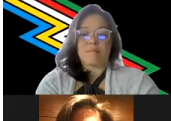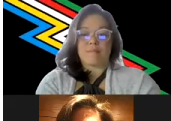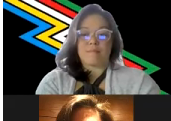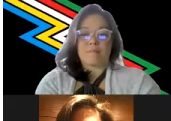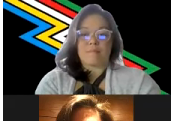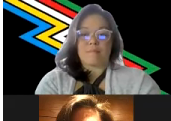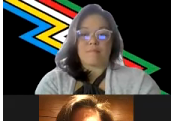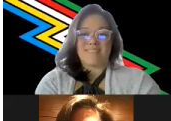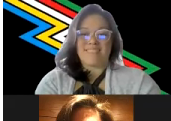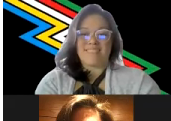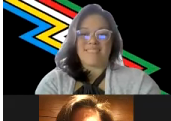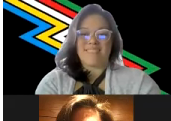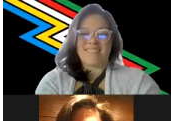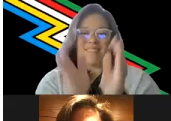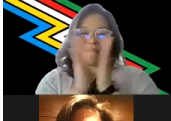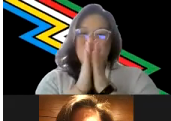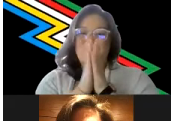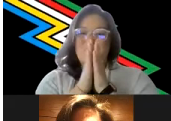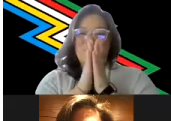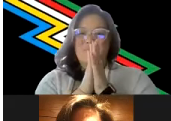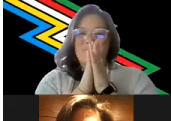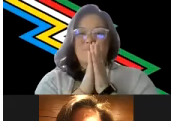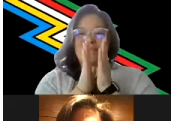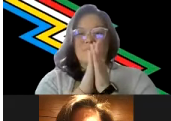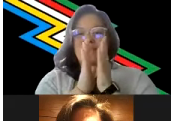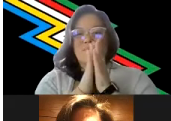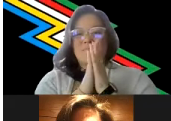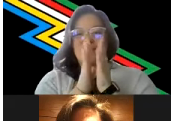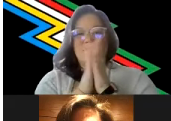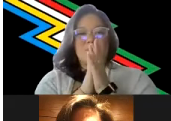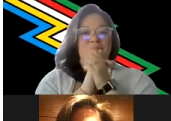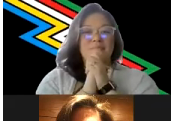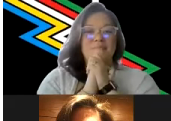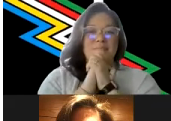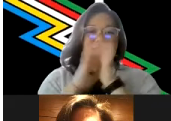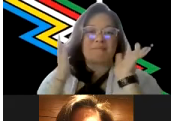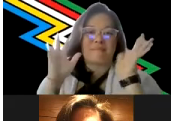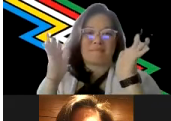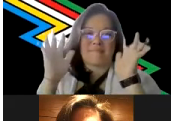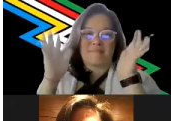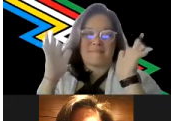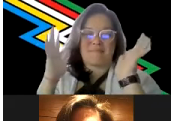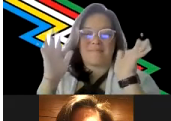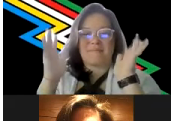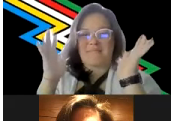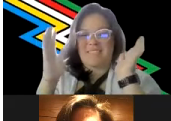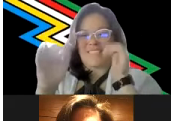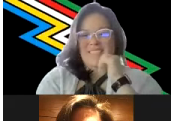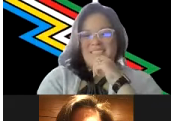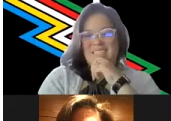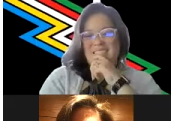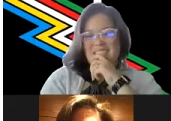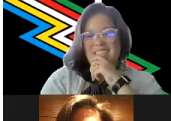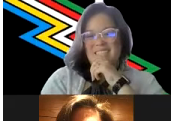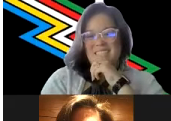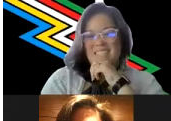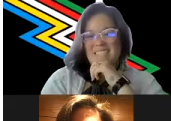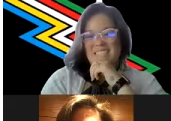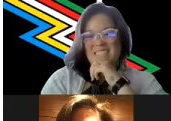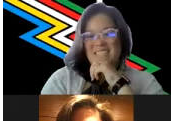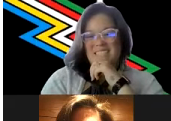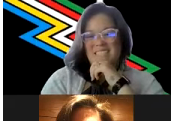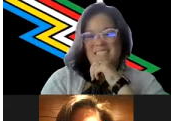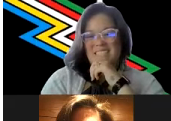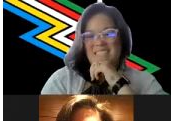access for accommodations. Fingers crossed! And the symbol for fingers crossed. Others